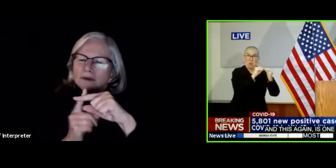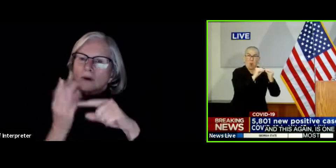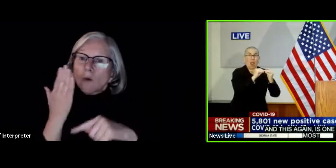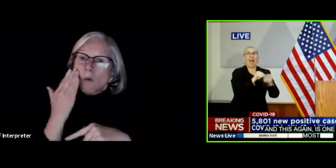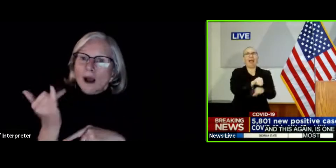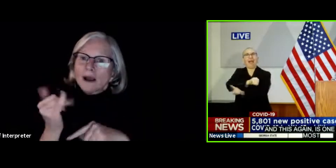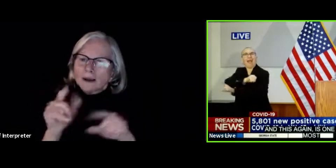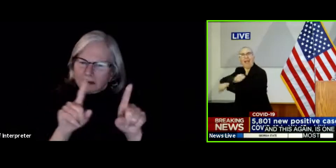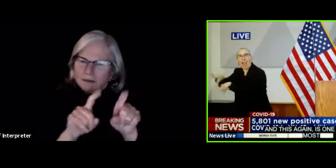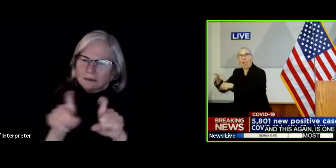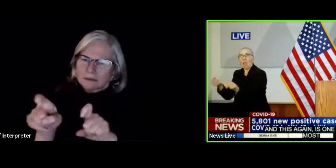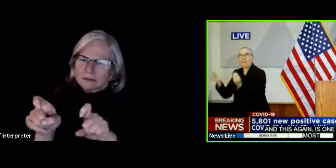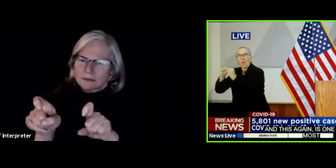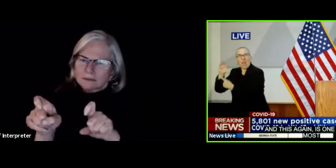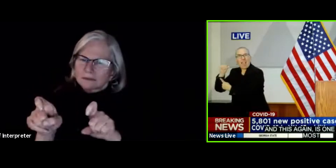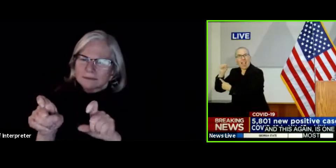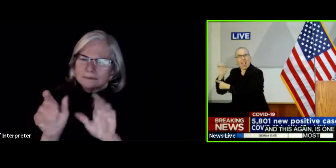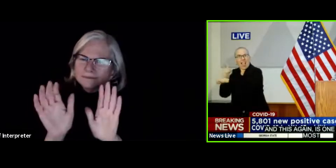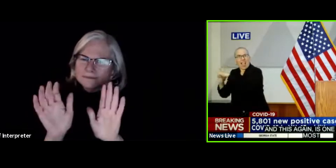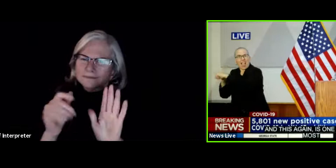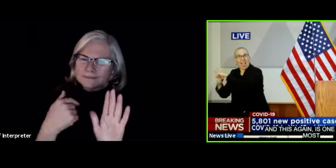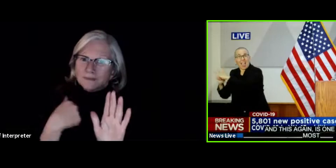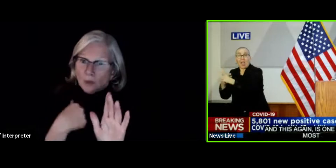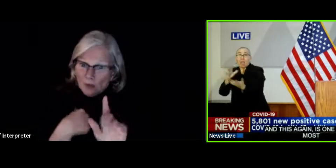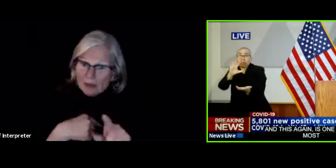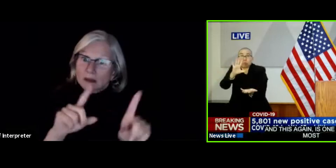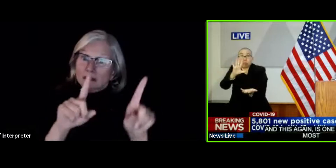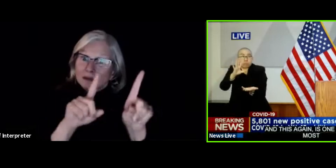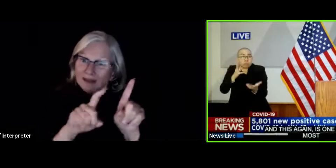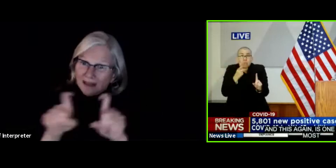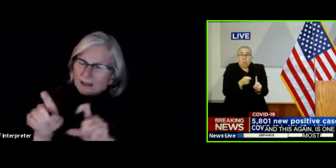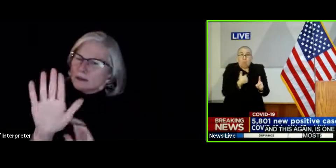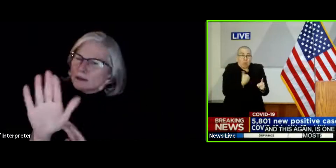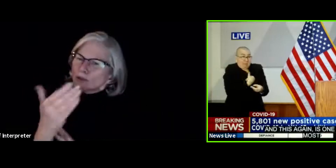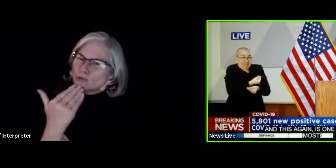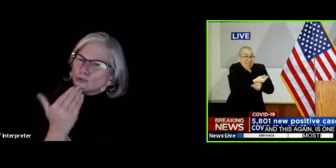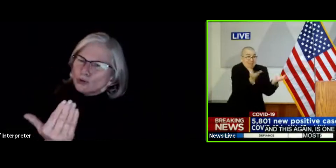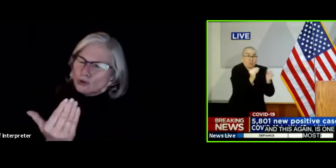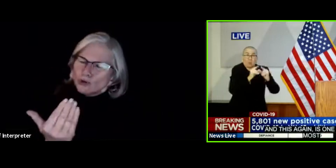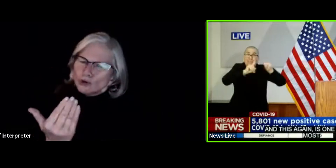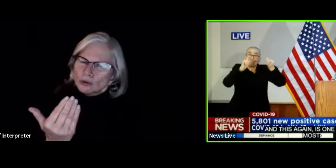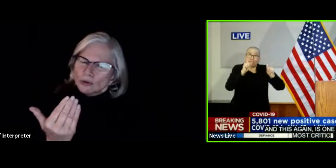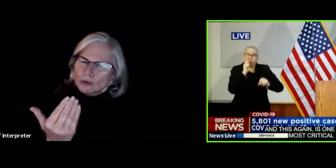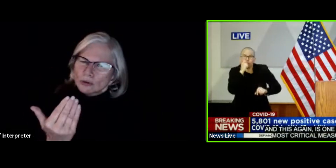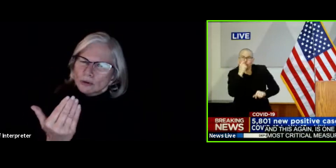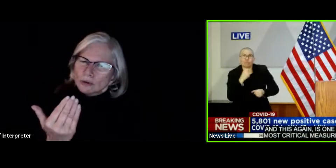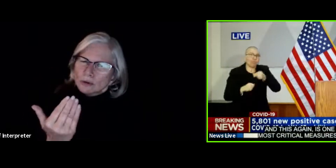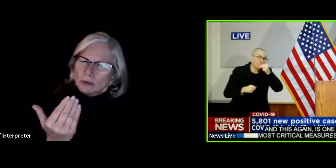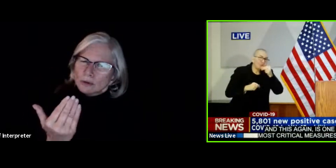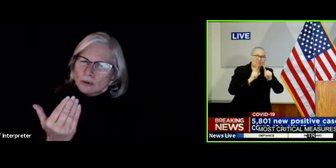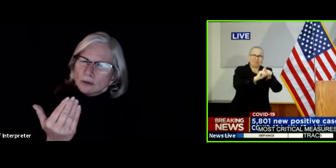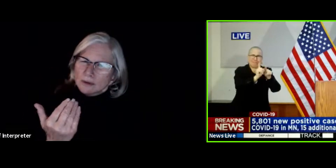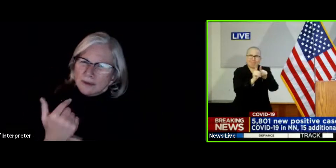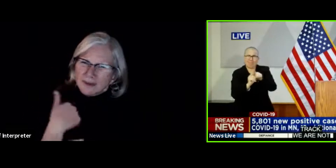BRITE SPOTS I THINK IN THE MINNESOTA RESPONSE. BUT WE'RE NOT JUST FINDING MORE CASES BECAUSE WE'RE TESTING MORE.